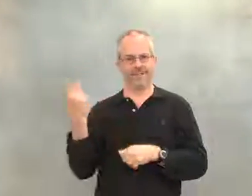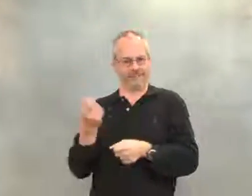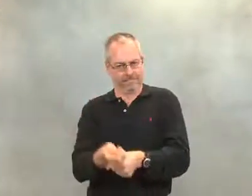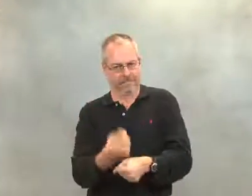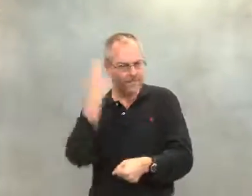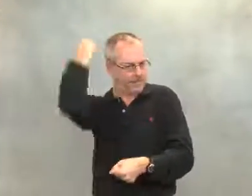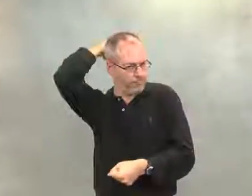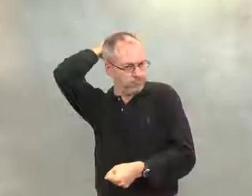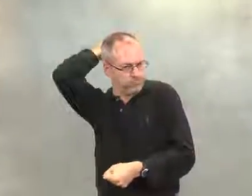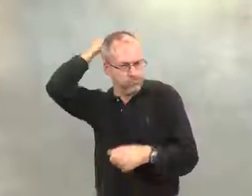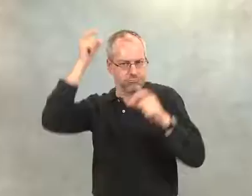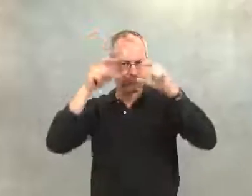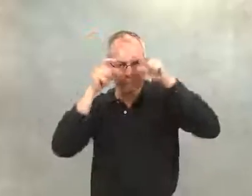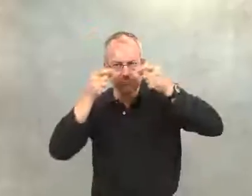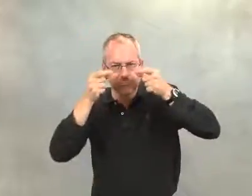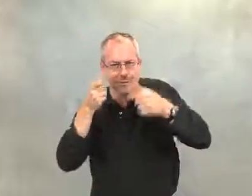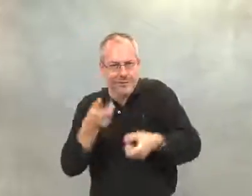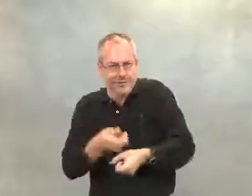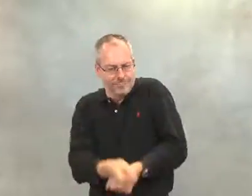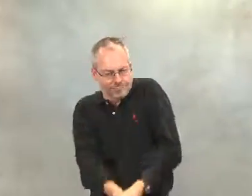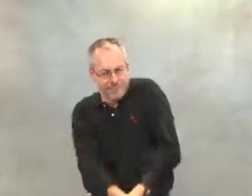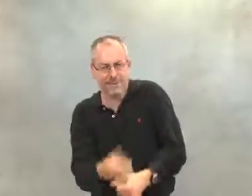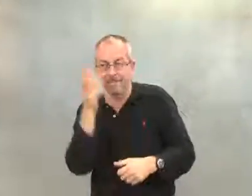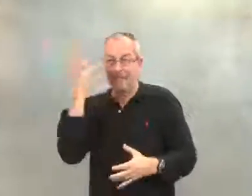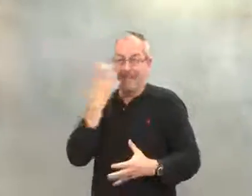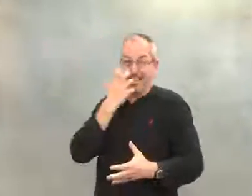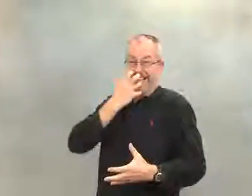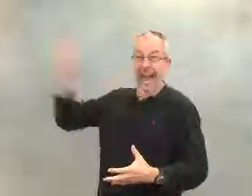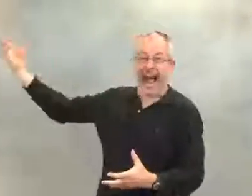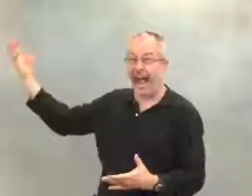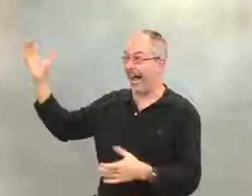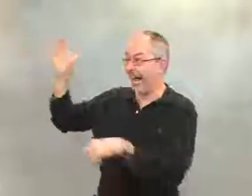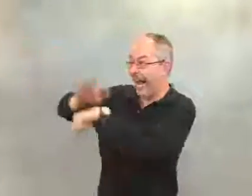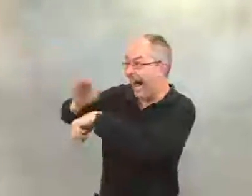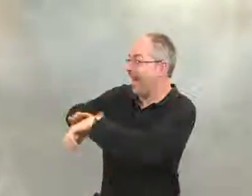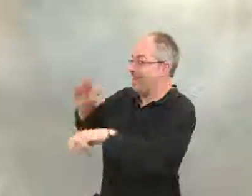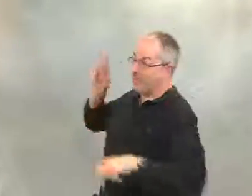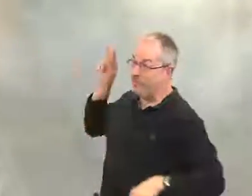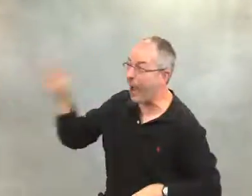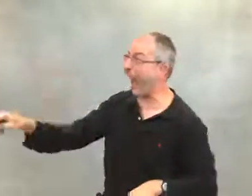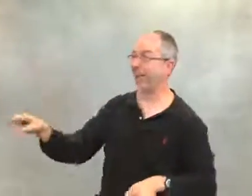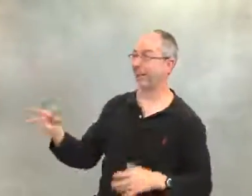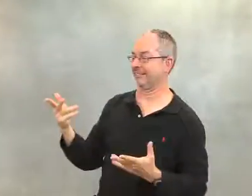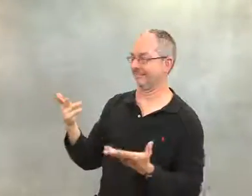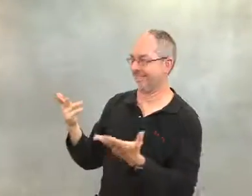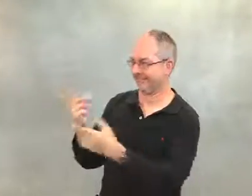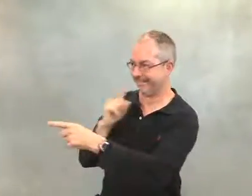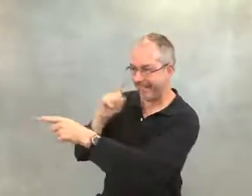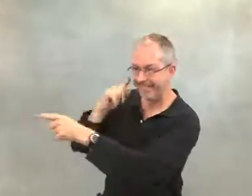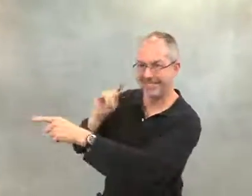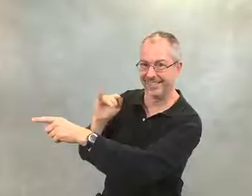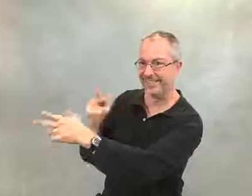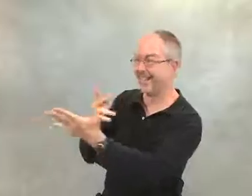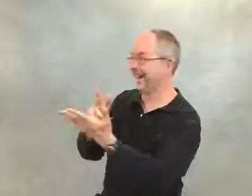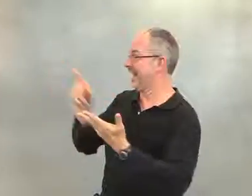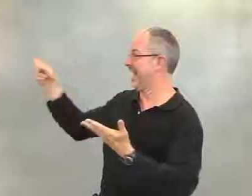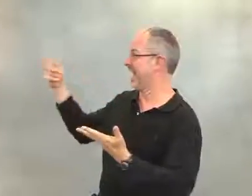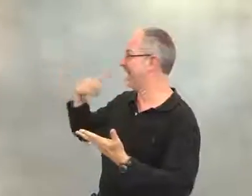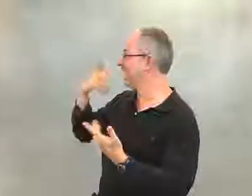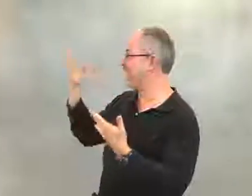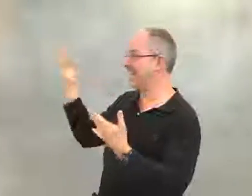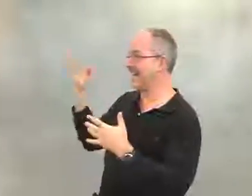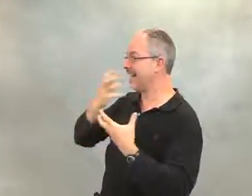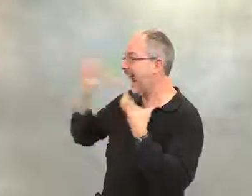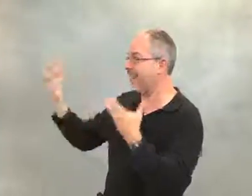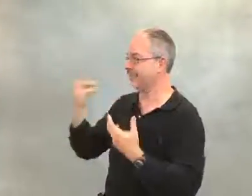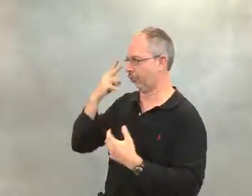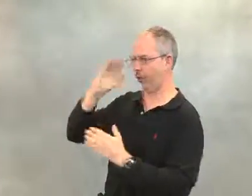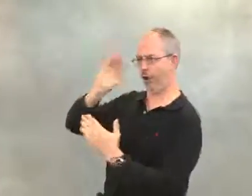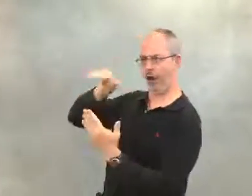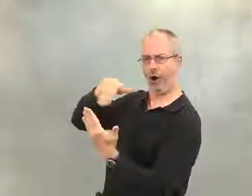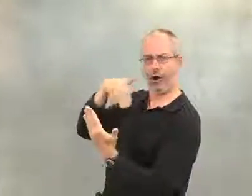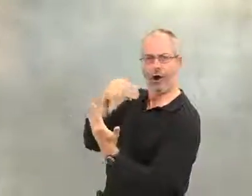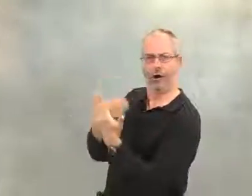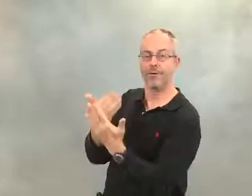He had a pony tail and glasses, going full speed down the chute.